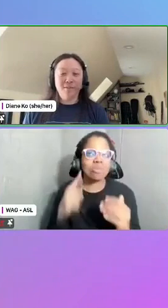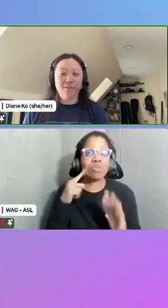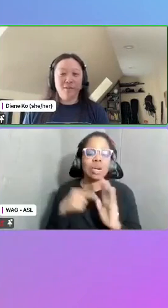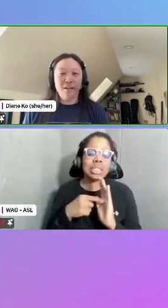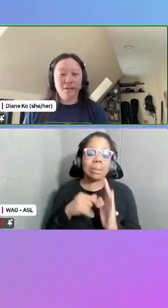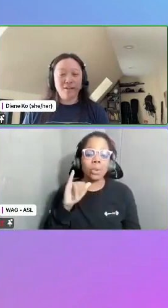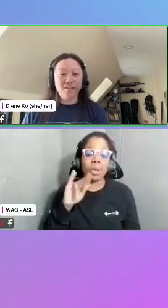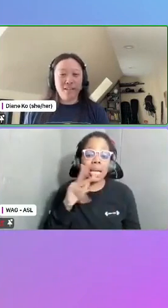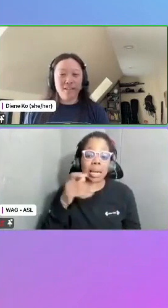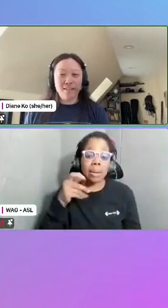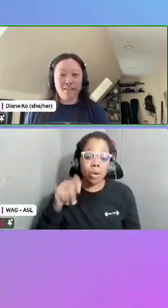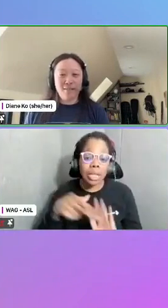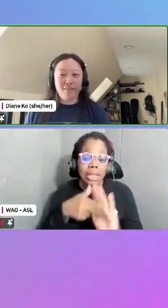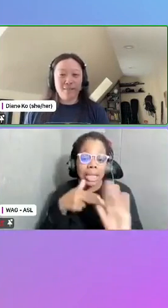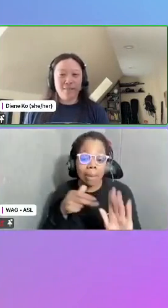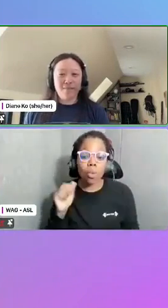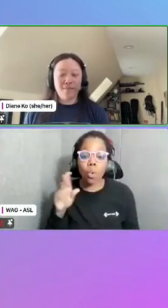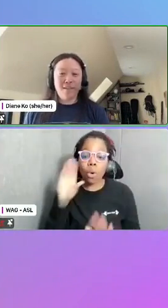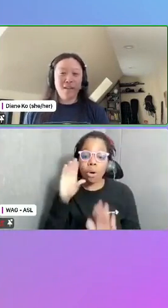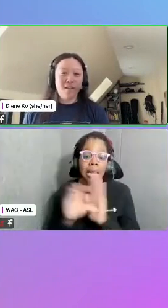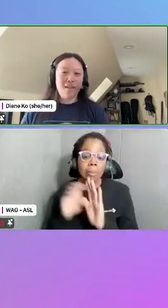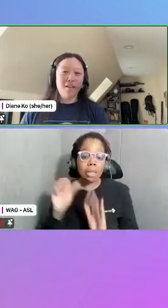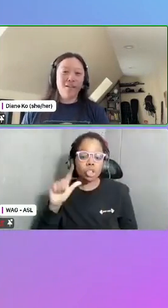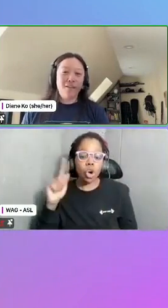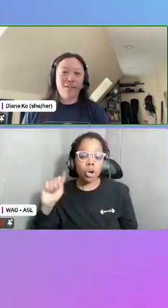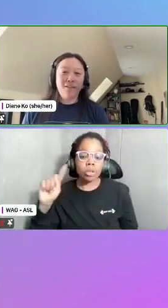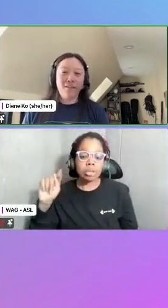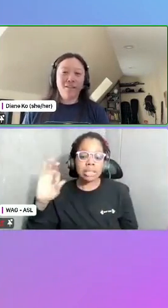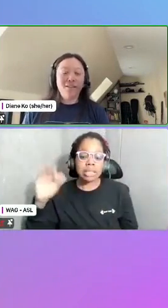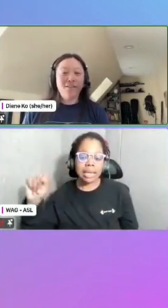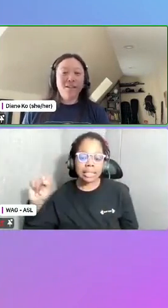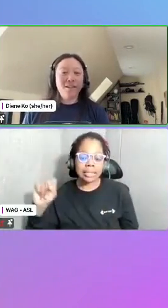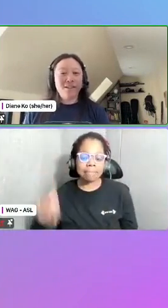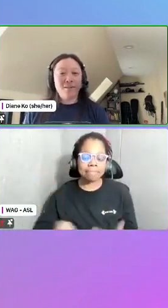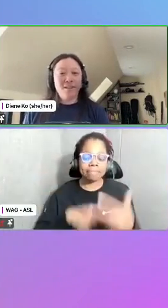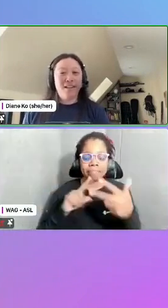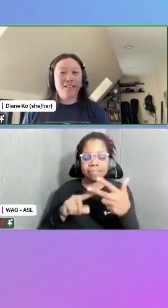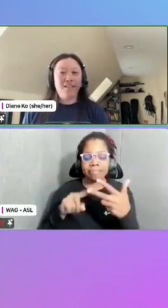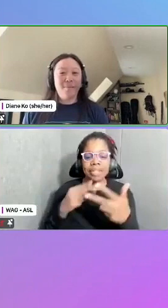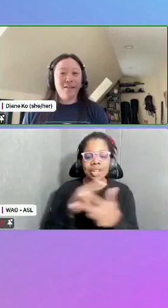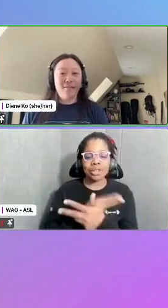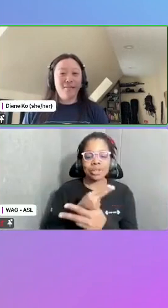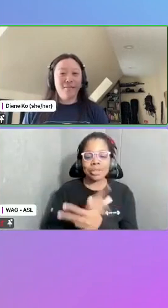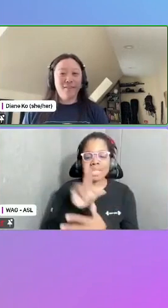component is used this lets consumers set whatever prompts they think they may need without eating too explicitly